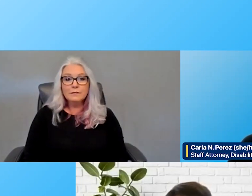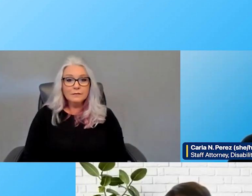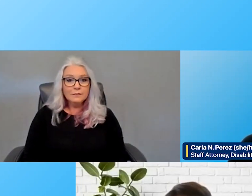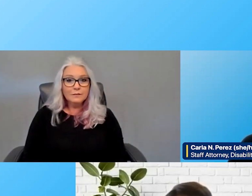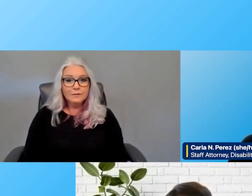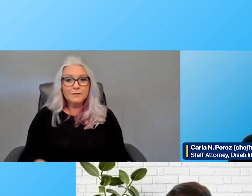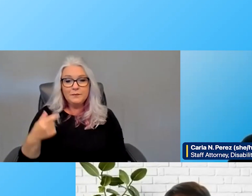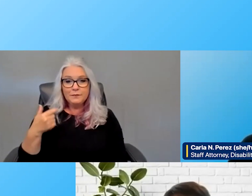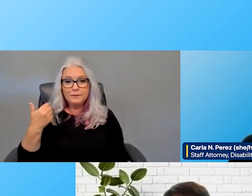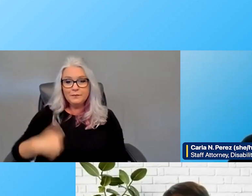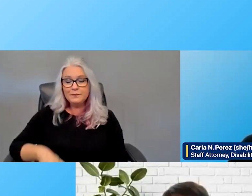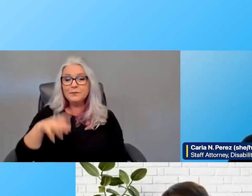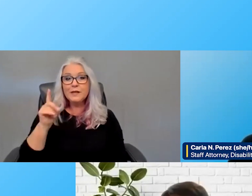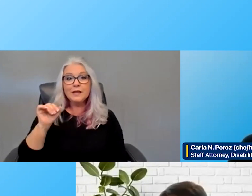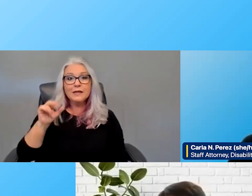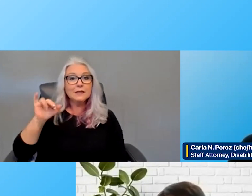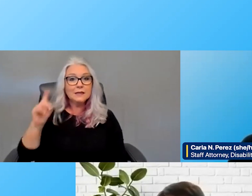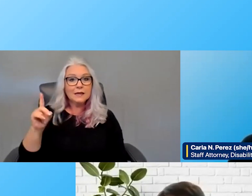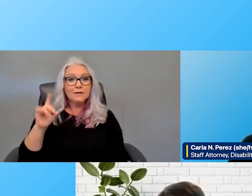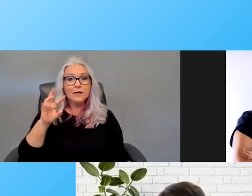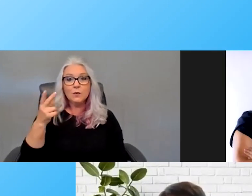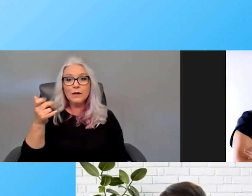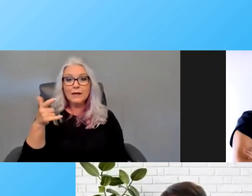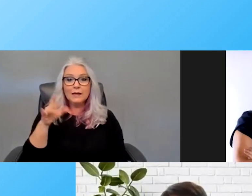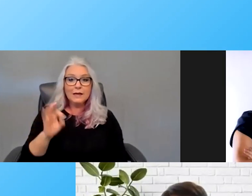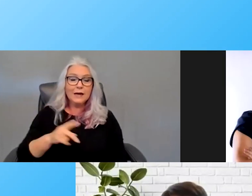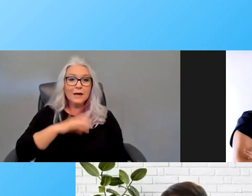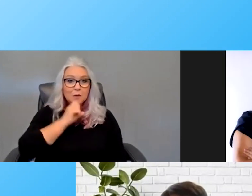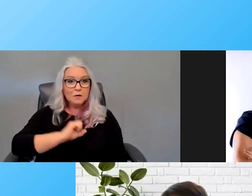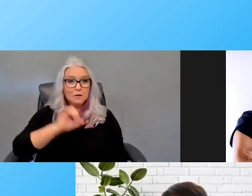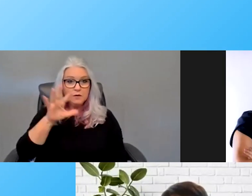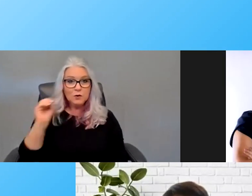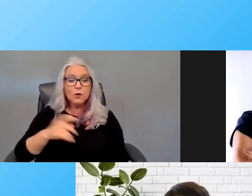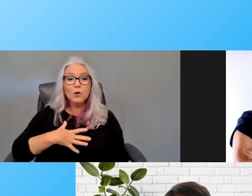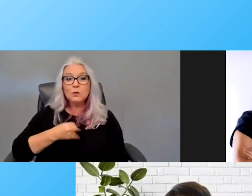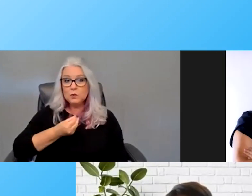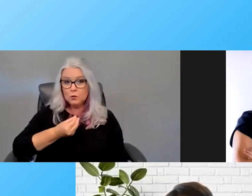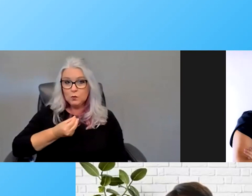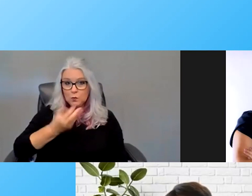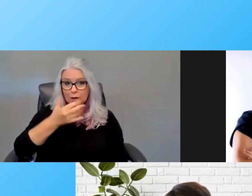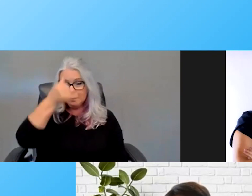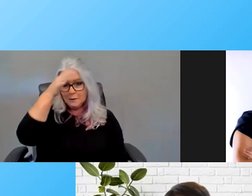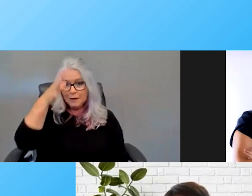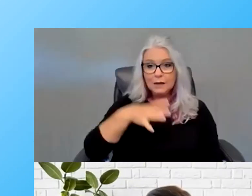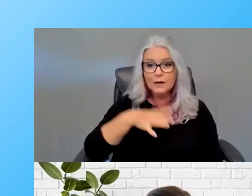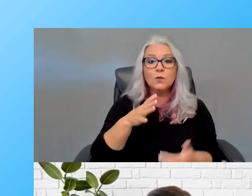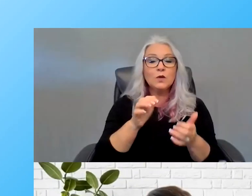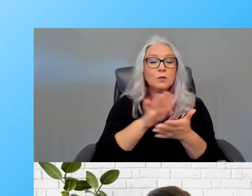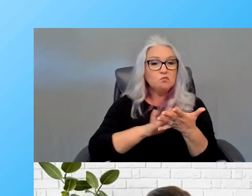I'm David Whalen. I'm a 60-year-old white male wearing glasses with graying hair, wearing a white